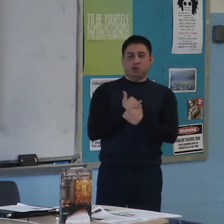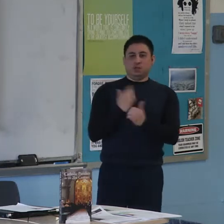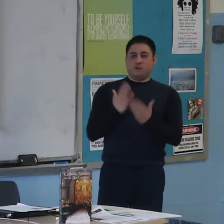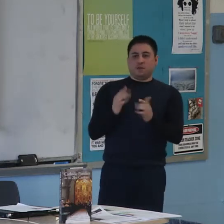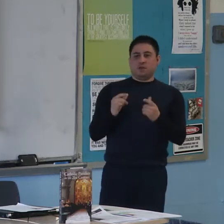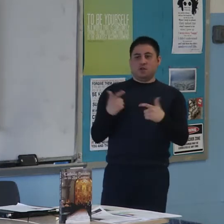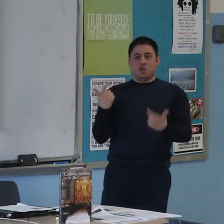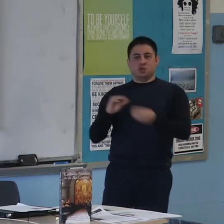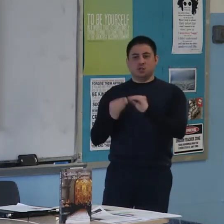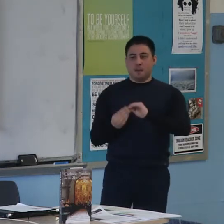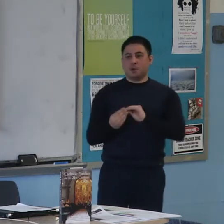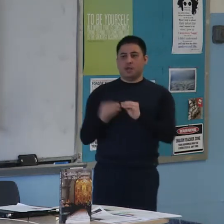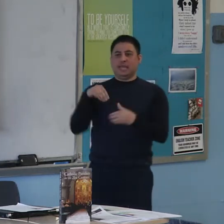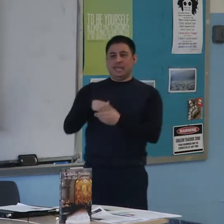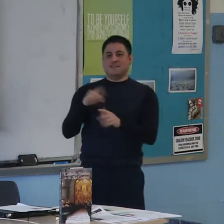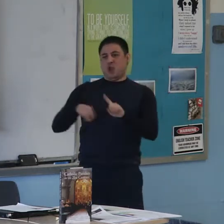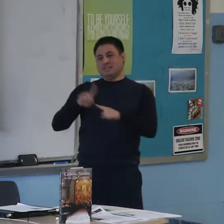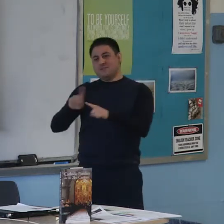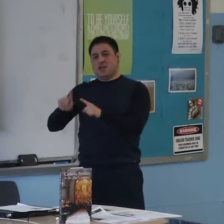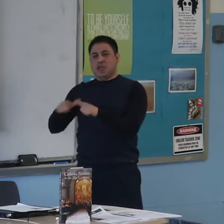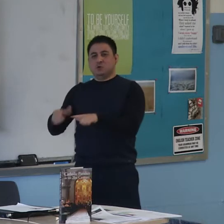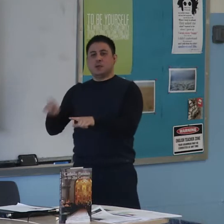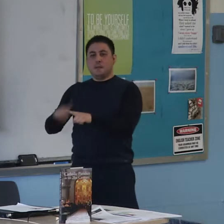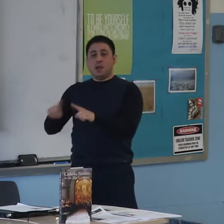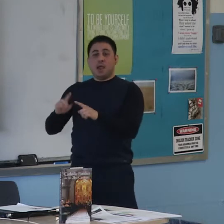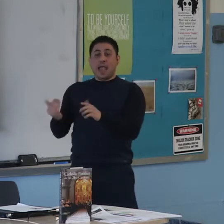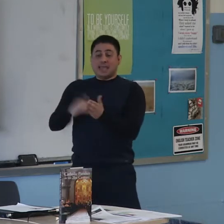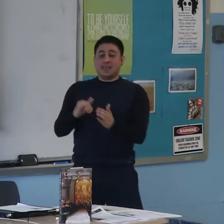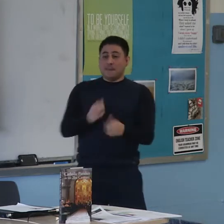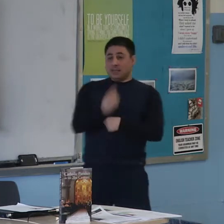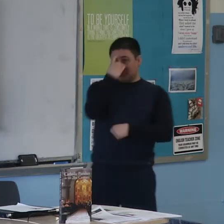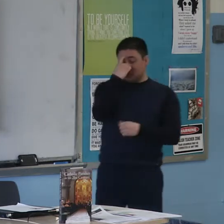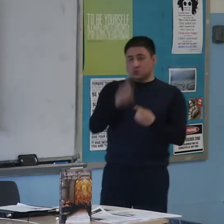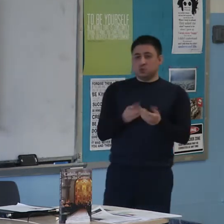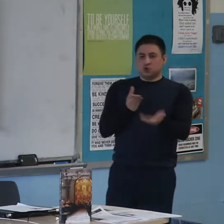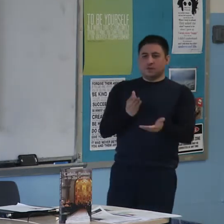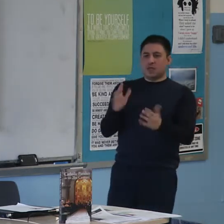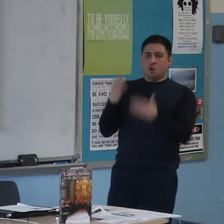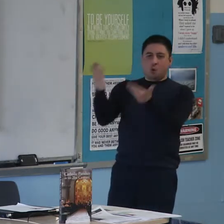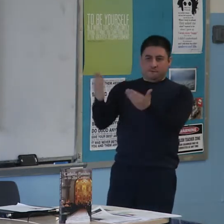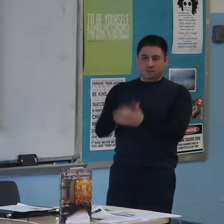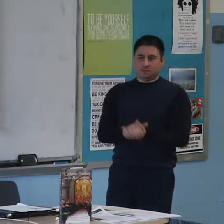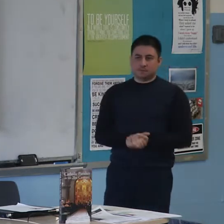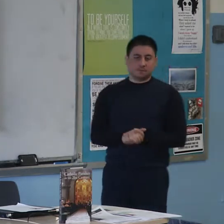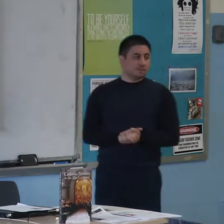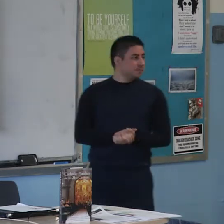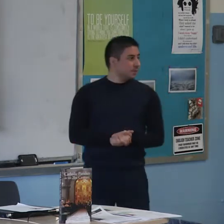number in the variety of other languages, but again that would kind of make sense to the services they're offering.